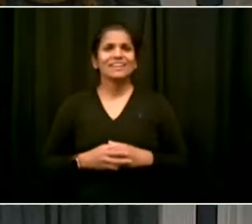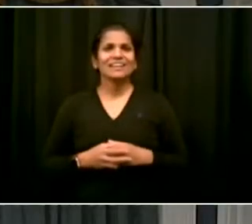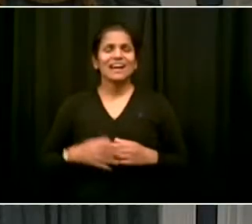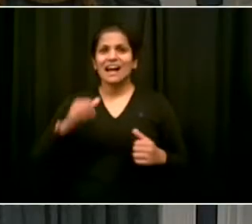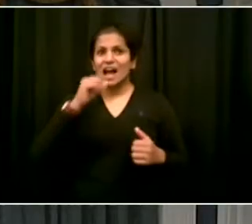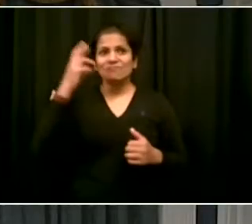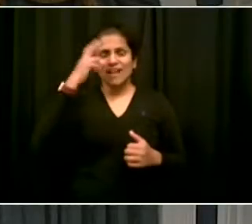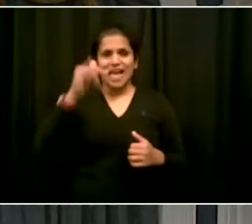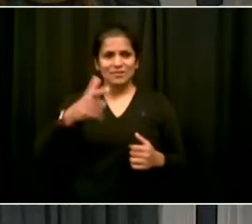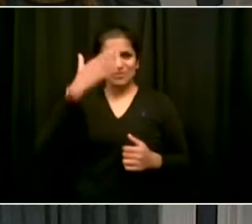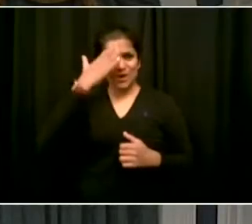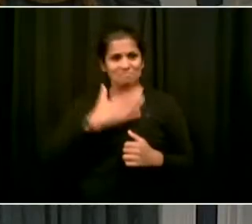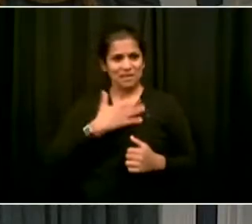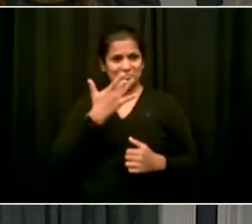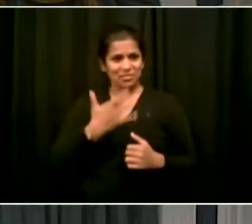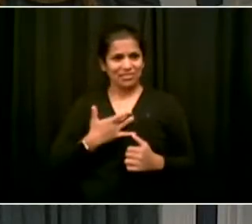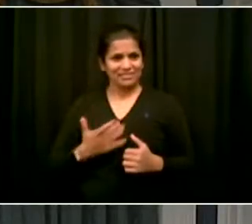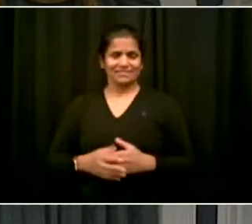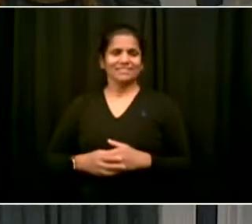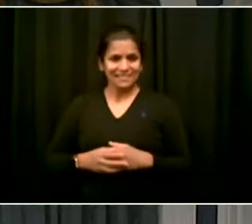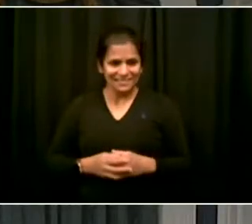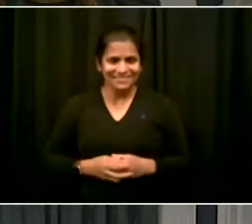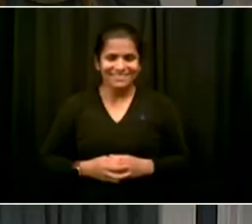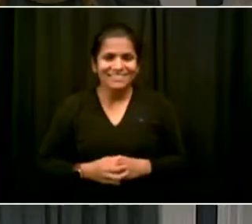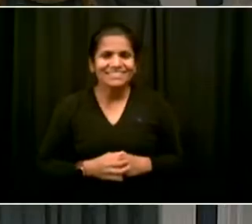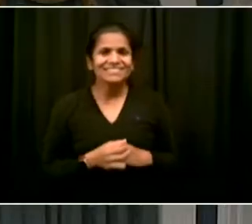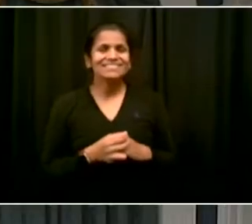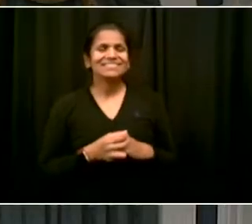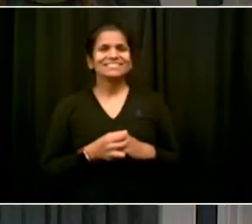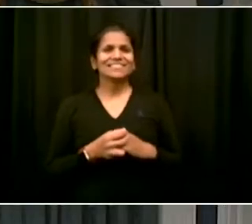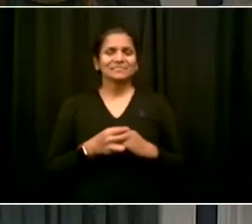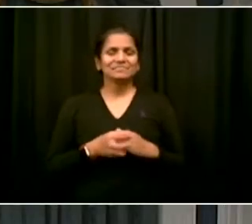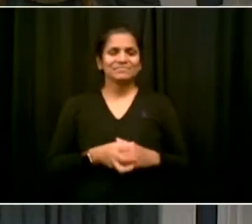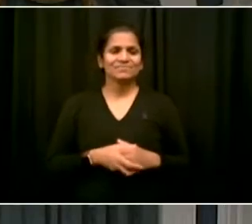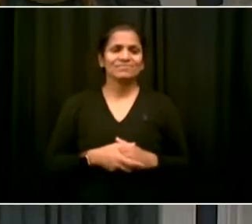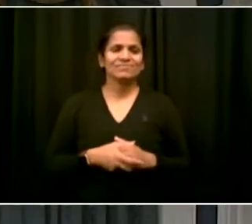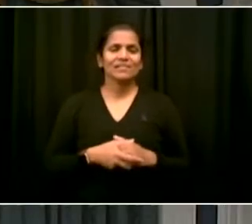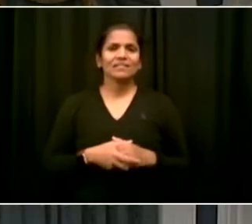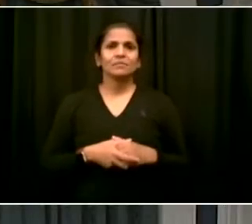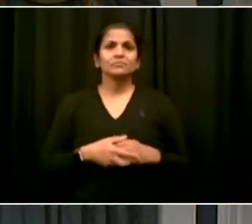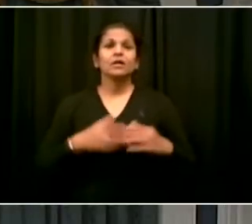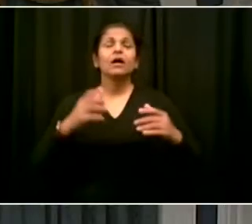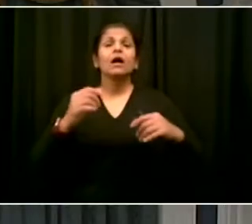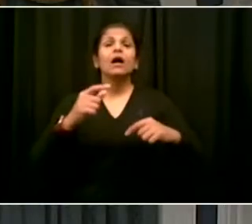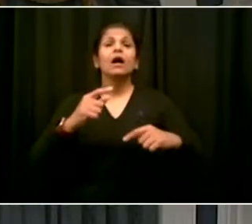JILLIAN, WHO WAS CELEBRATING A BIRTHDAY. HAPPYPY BIRTHDAY Y JILLLLIAN. THIS TEAM DOESS THEIR RESEARCH. HAPPY BIRTHDAY TO THEE. M R> eportter: THANK YOU, I